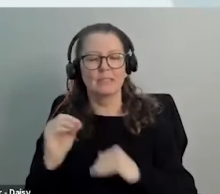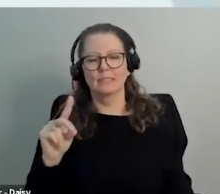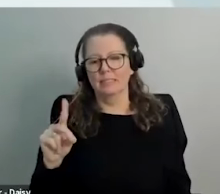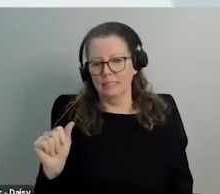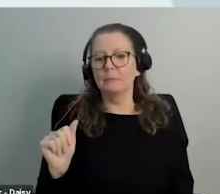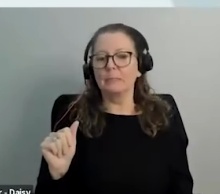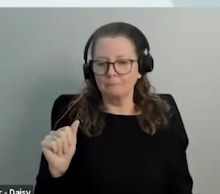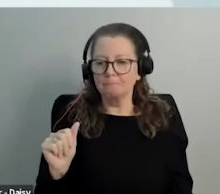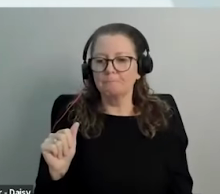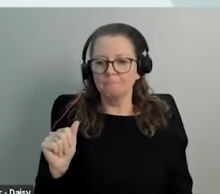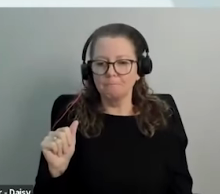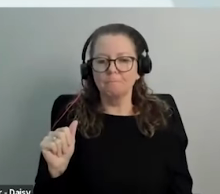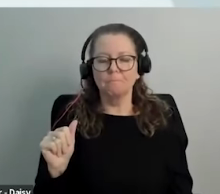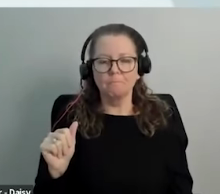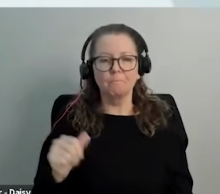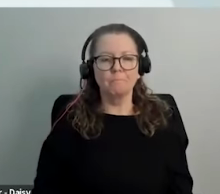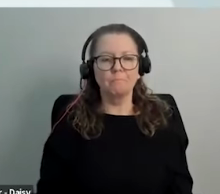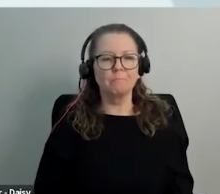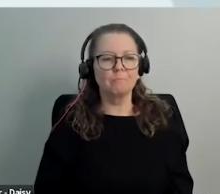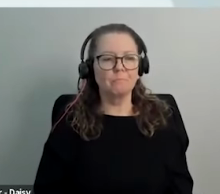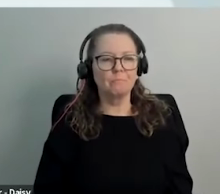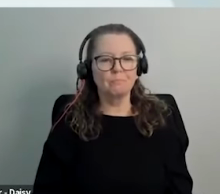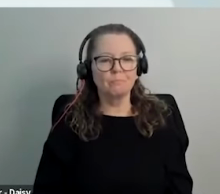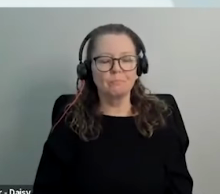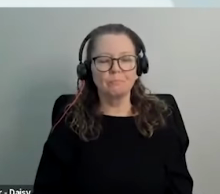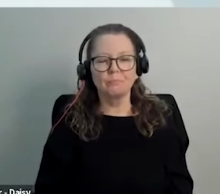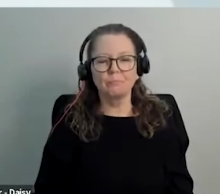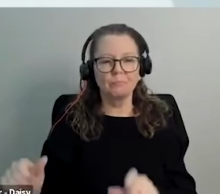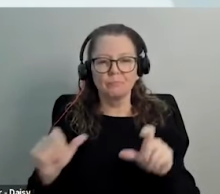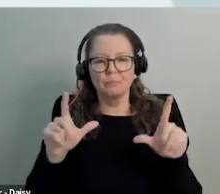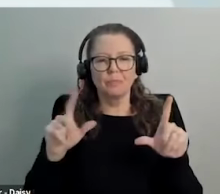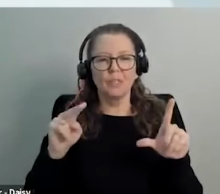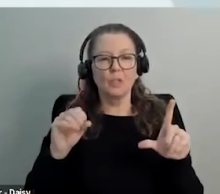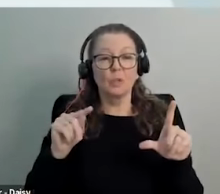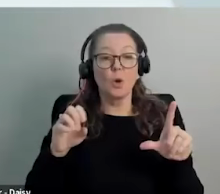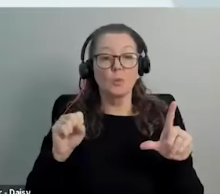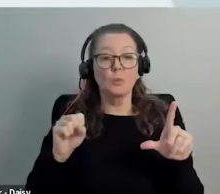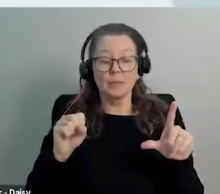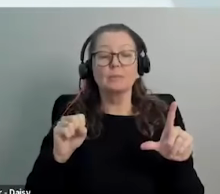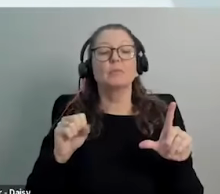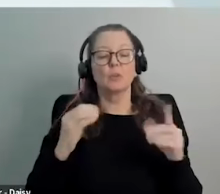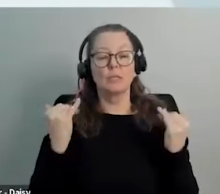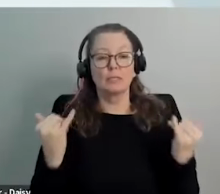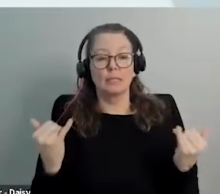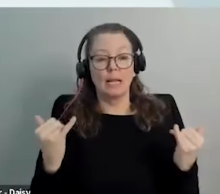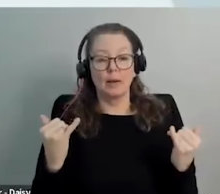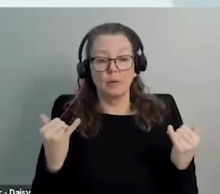We, let me just get my notes up here. So we're going to kick off today